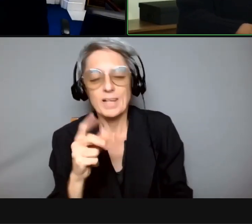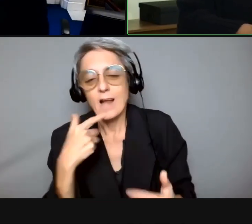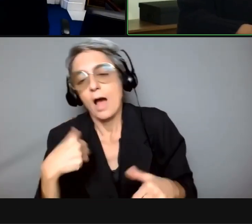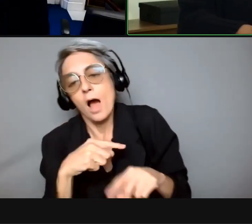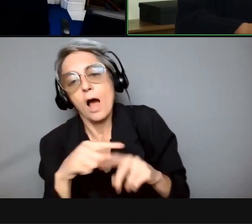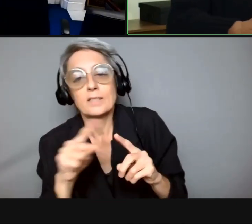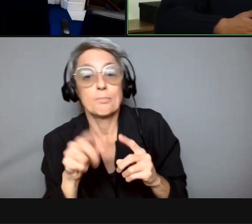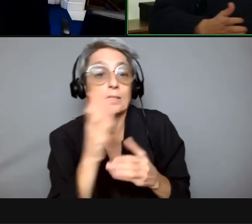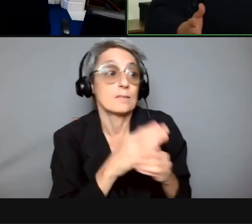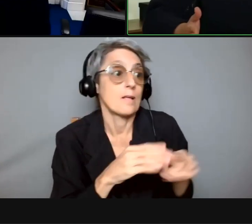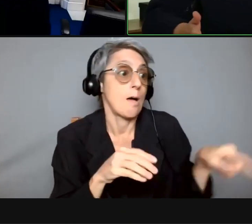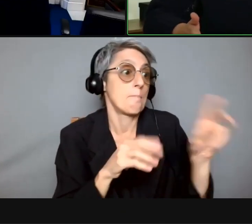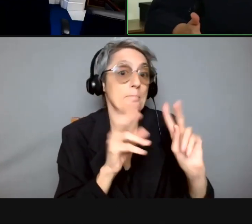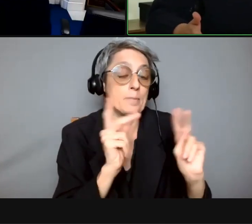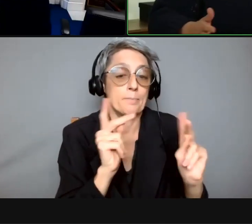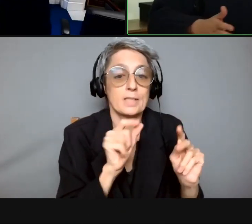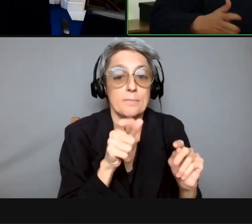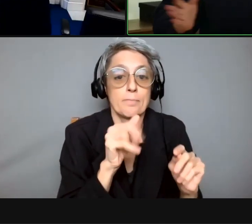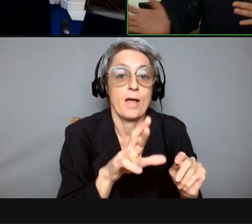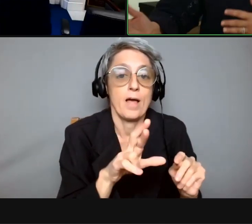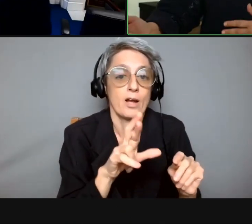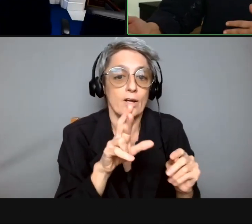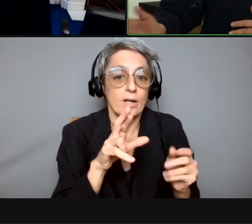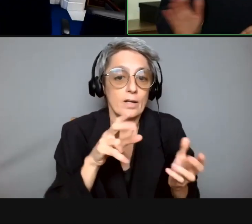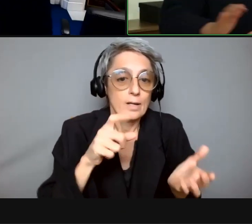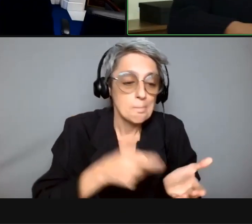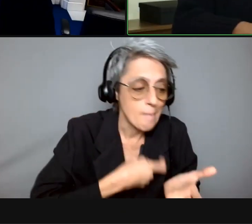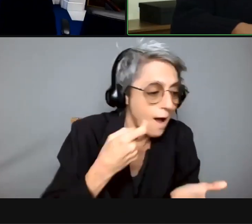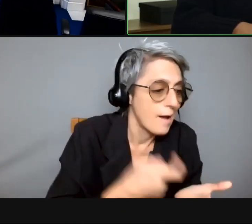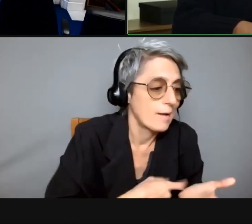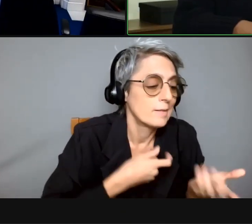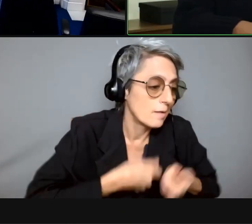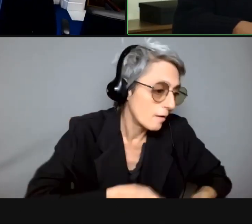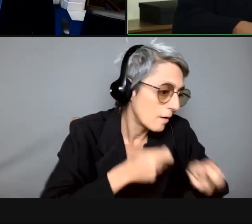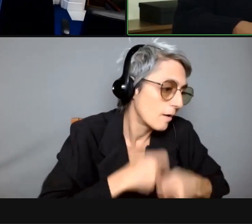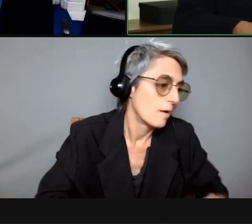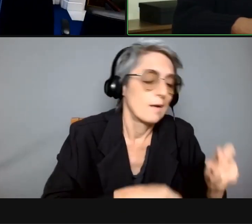refined it, smelted it, and then of course formed